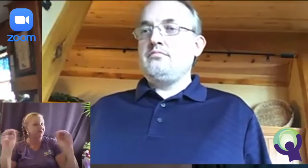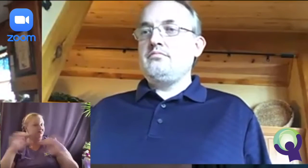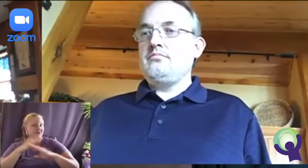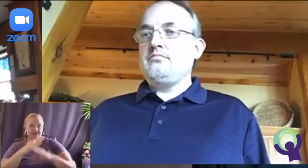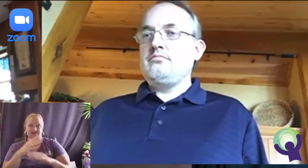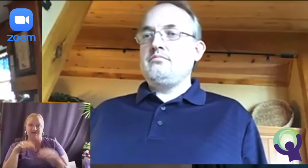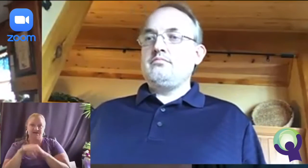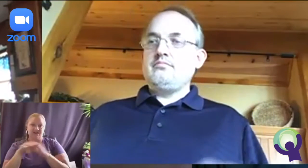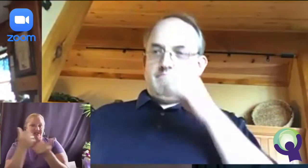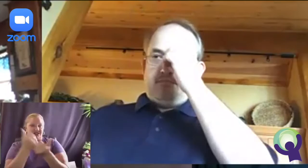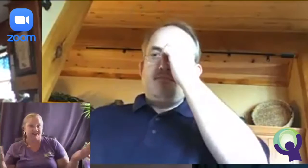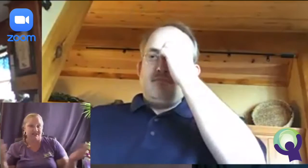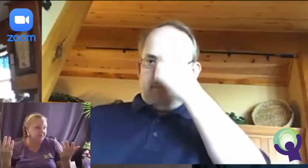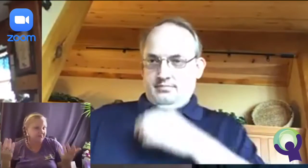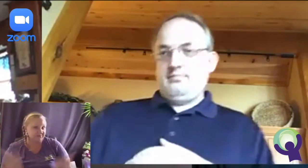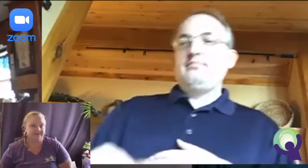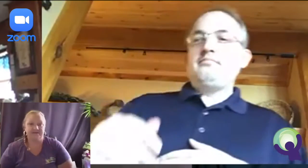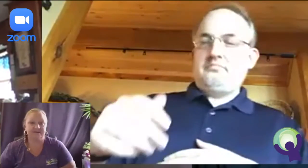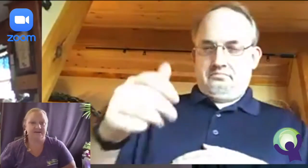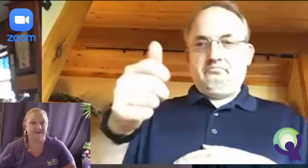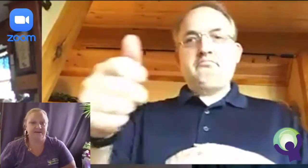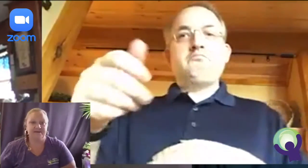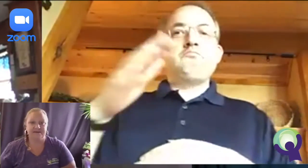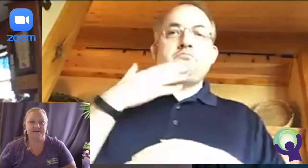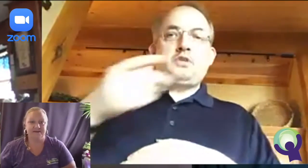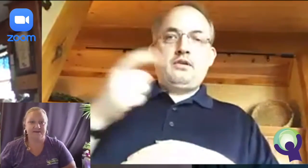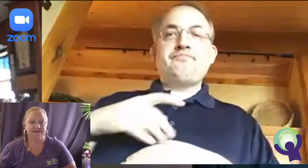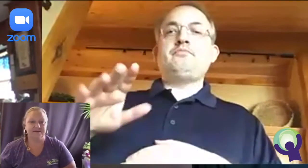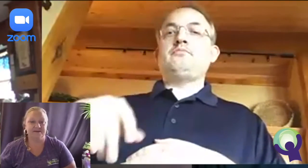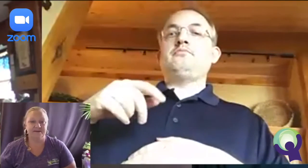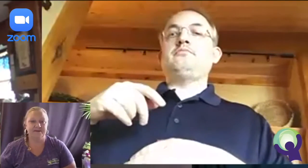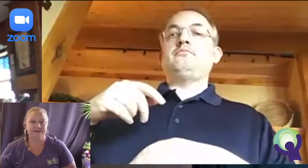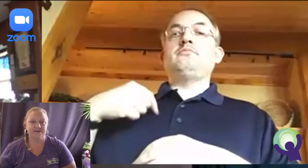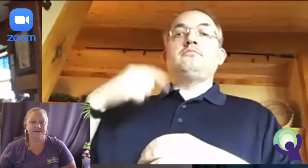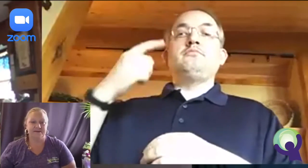or if you don't have any barriers, do you have full access at your job? How's your job now?